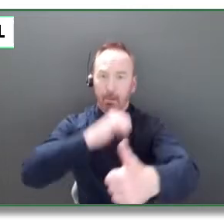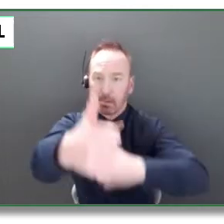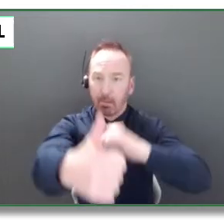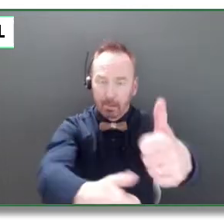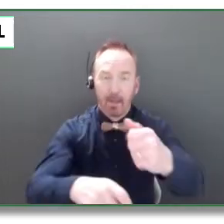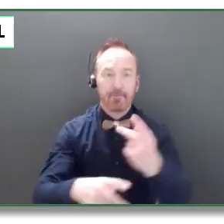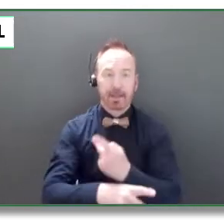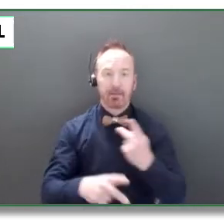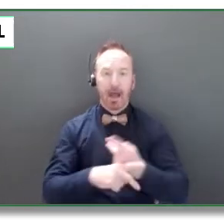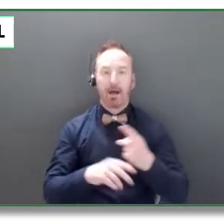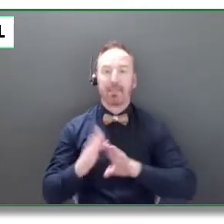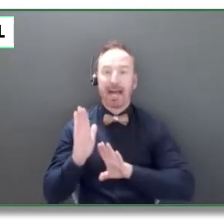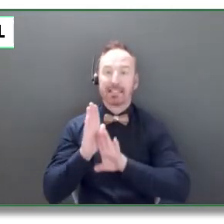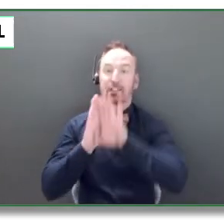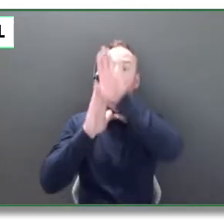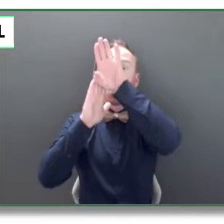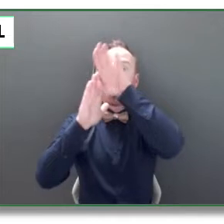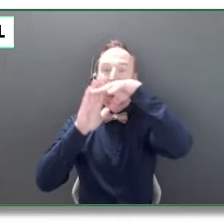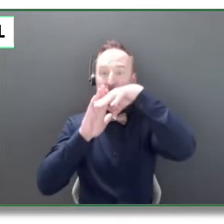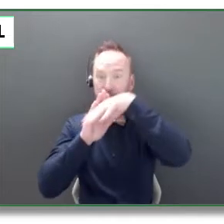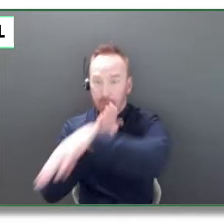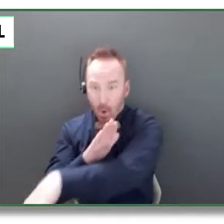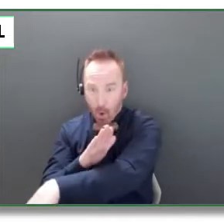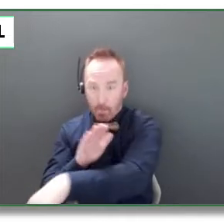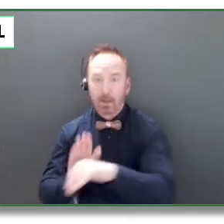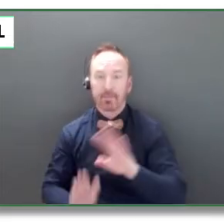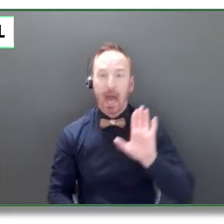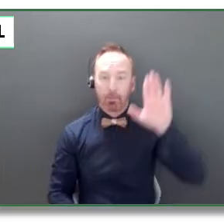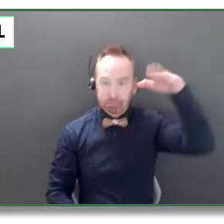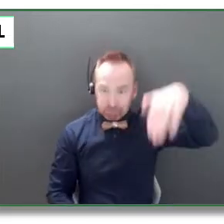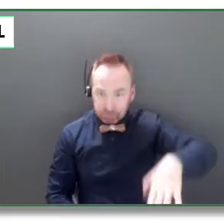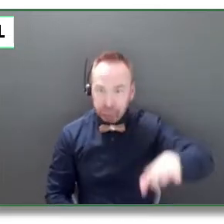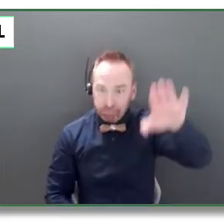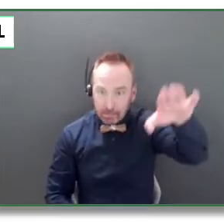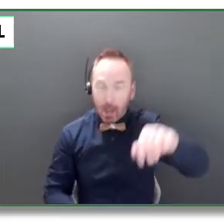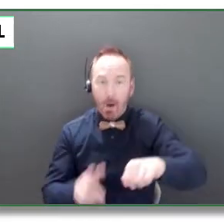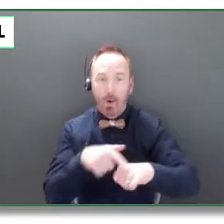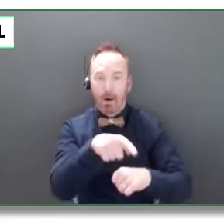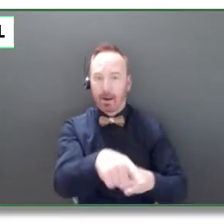What's the maximum and minimum width. Is there any obstacles such as a bridge or